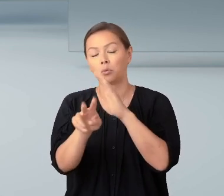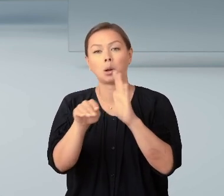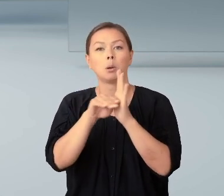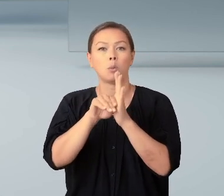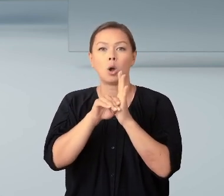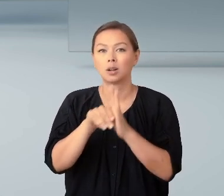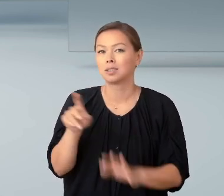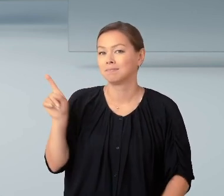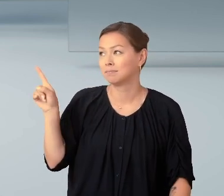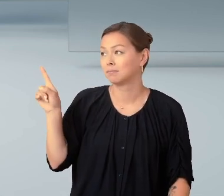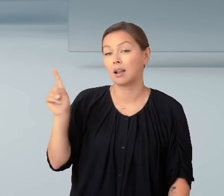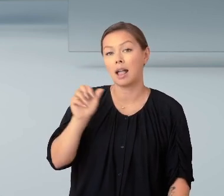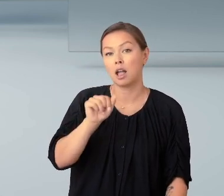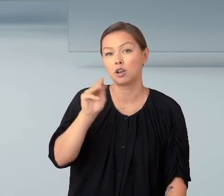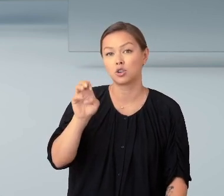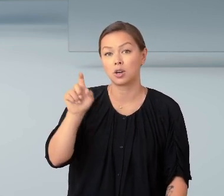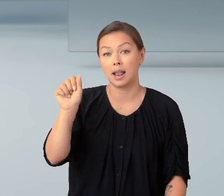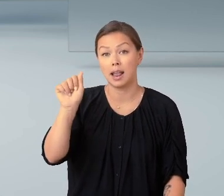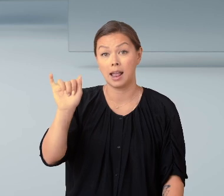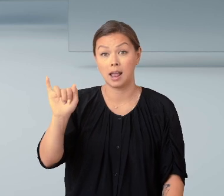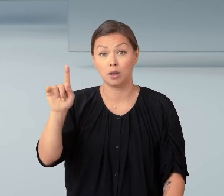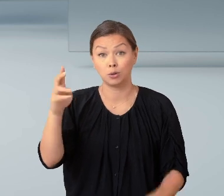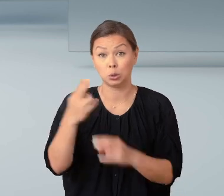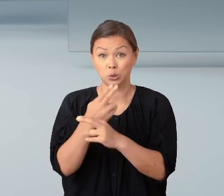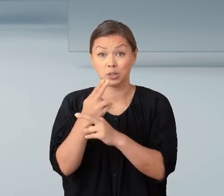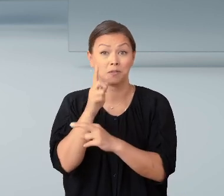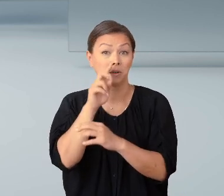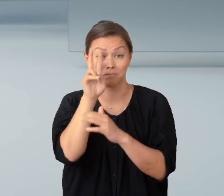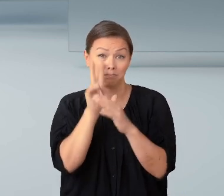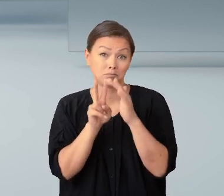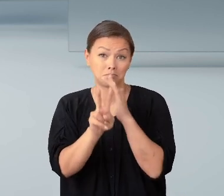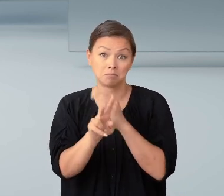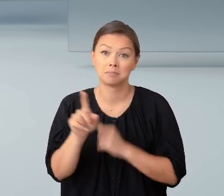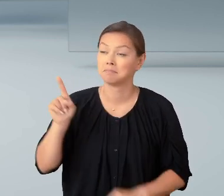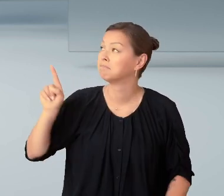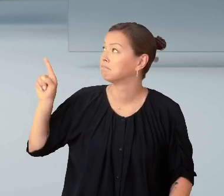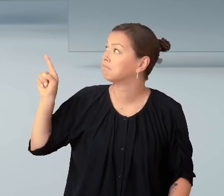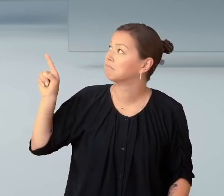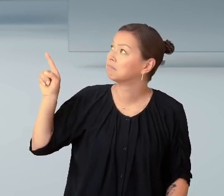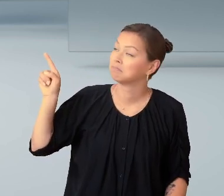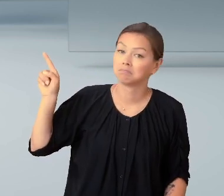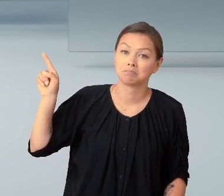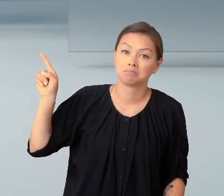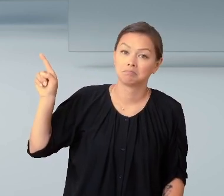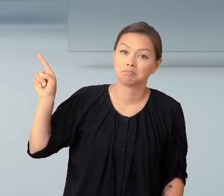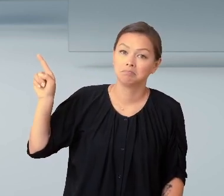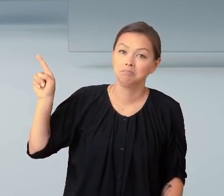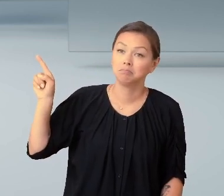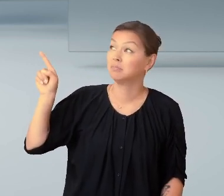model that Azure AI is using, and this model's also being used